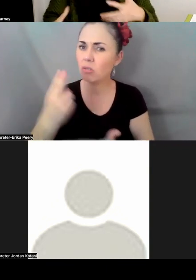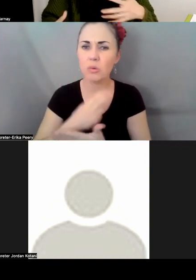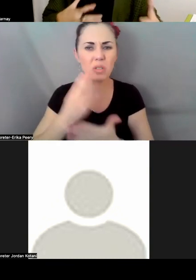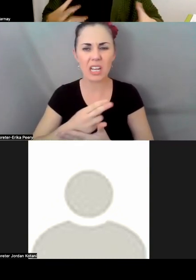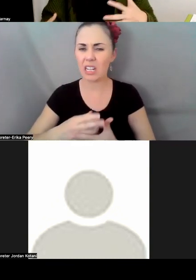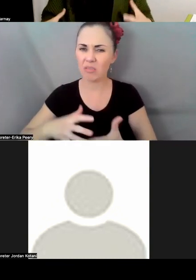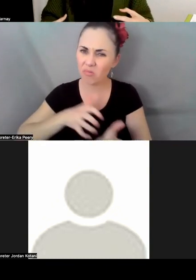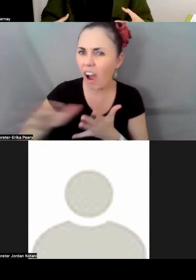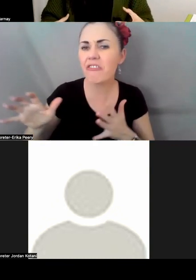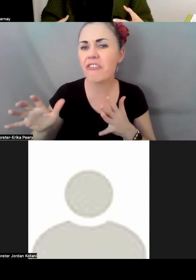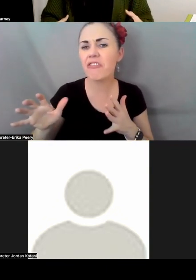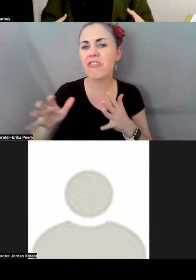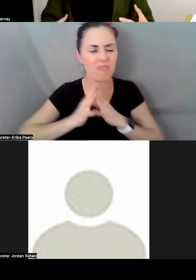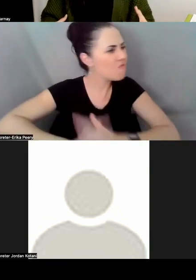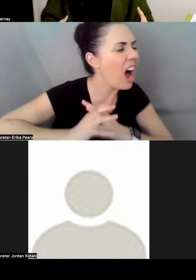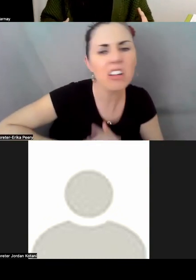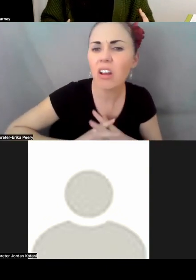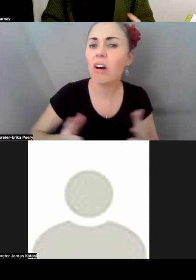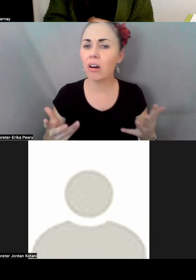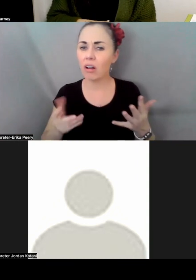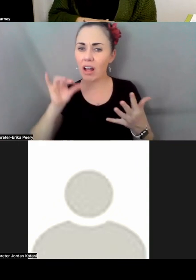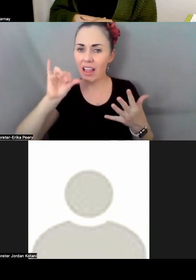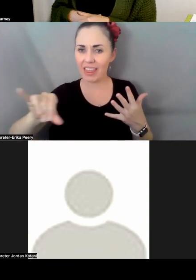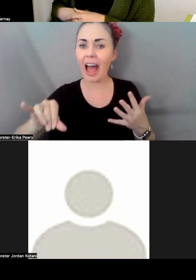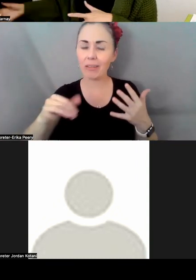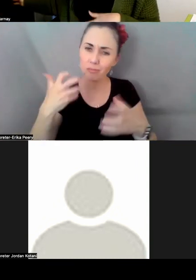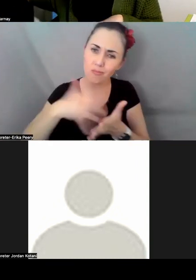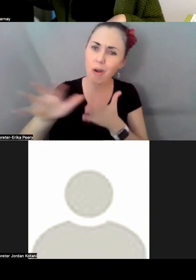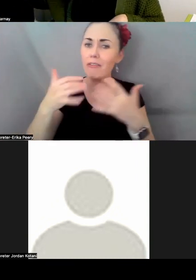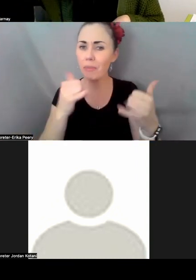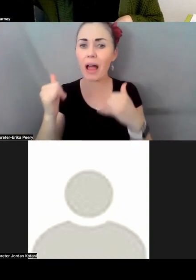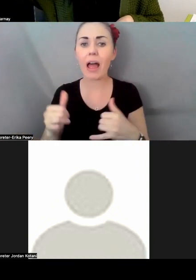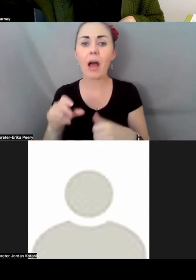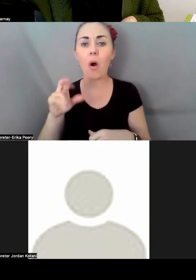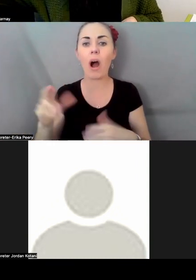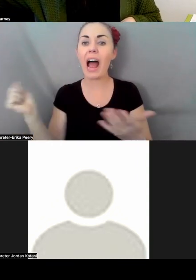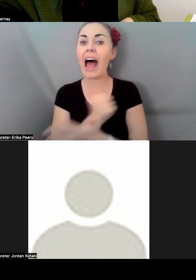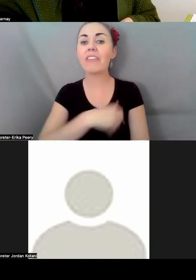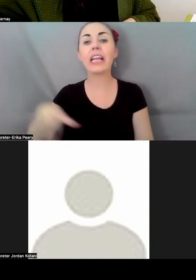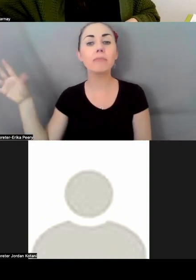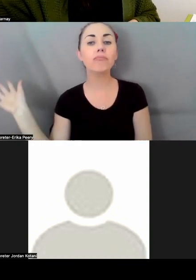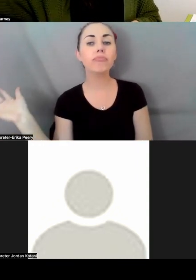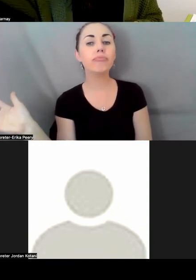rough and tumble kind of wrestling play. Maybe touching everything around them when they walk.